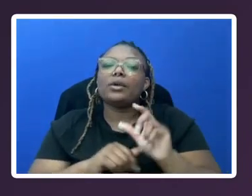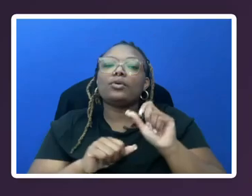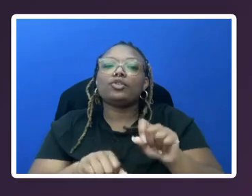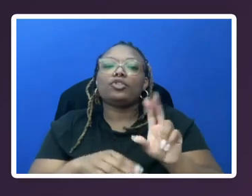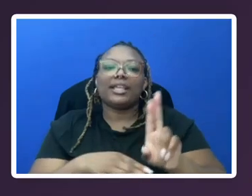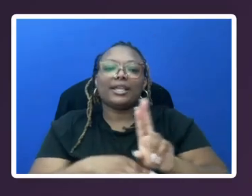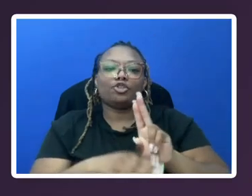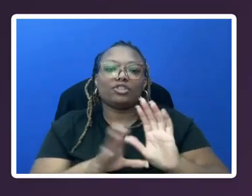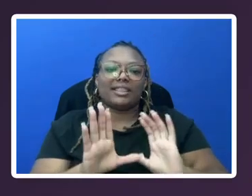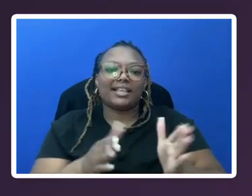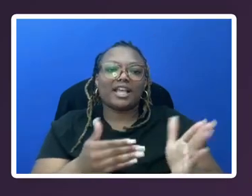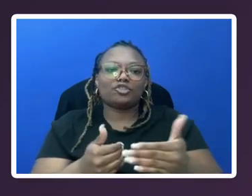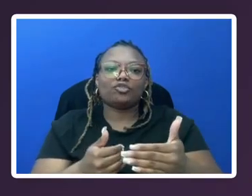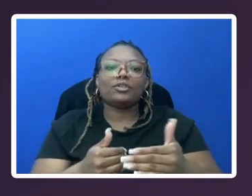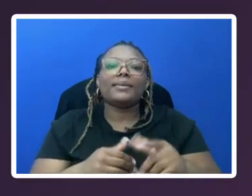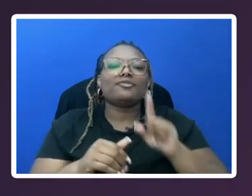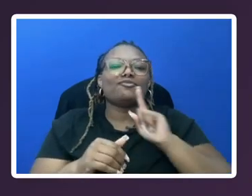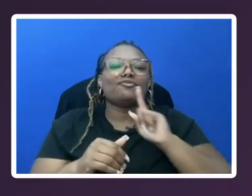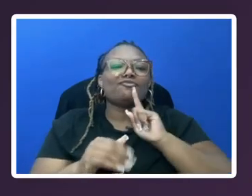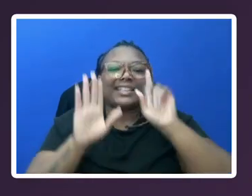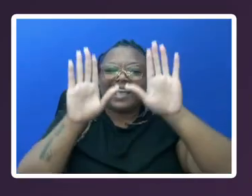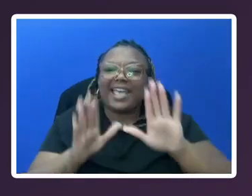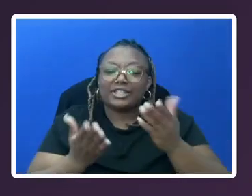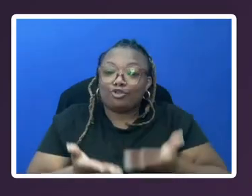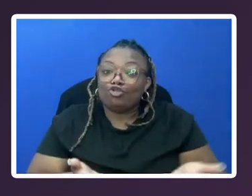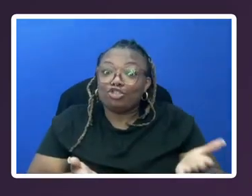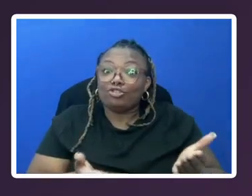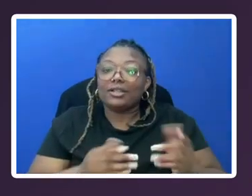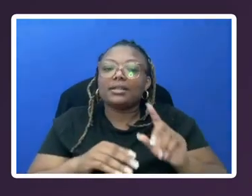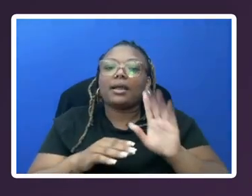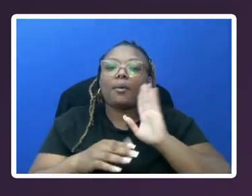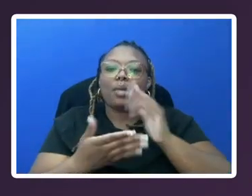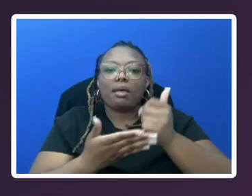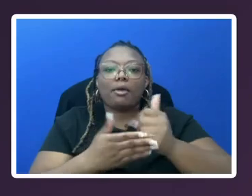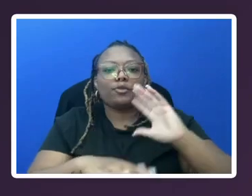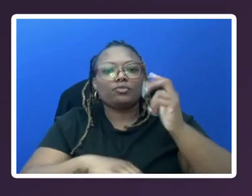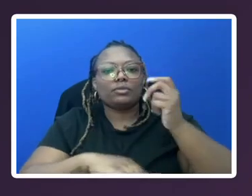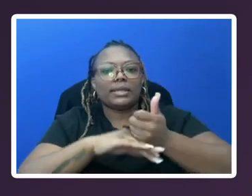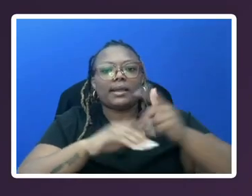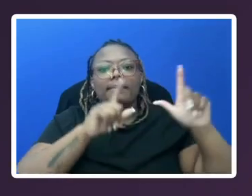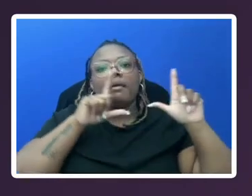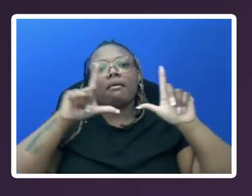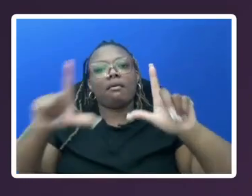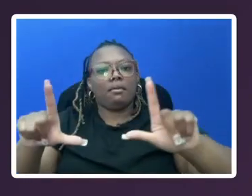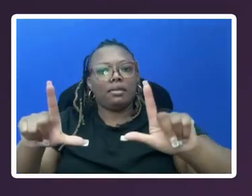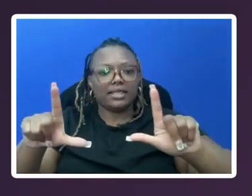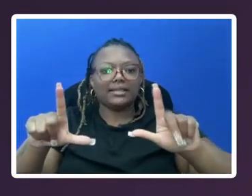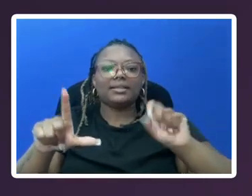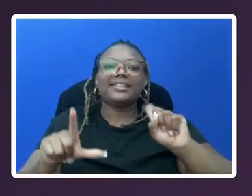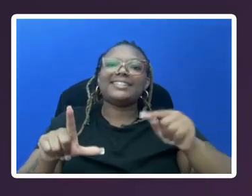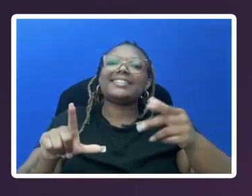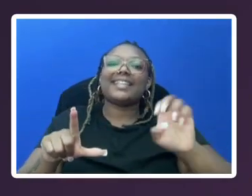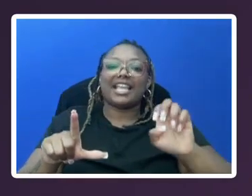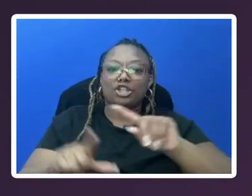an excellent resource. And it'll help you set the stage or stage the question and spark curiosity